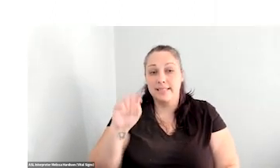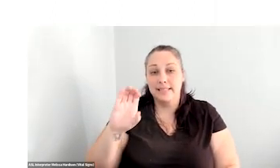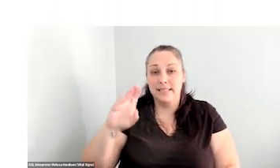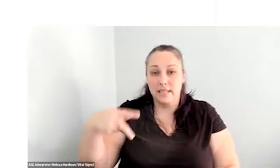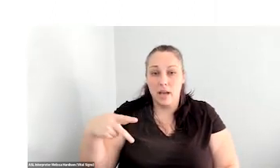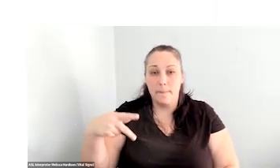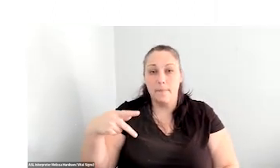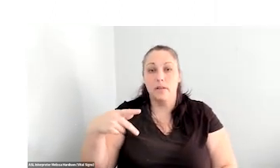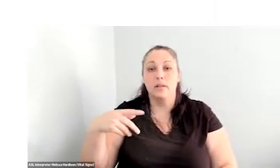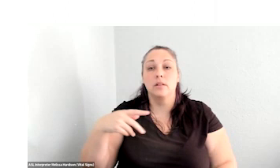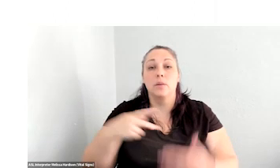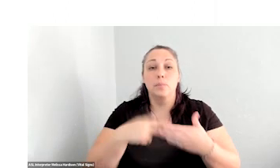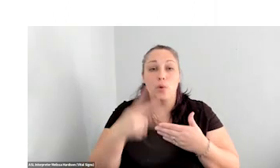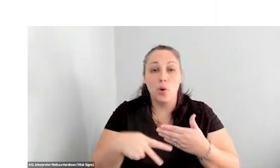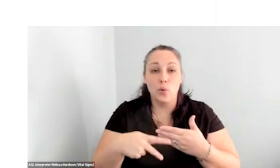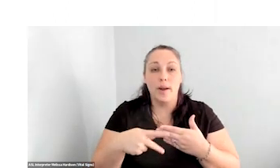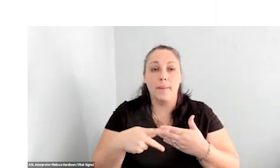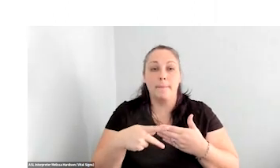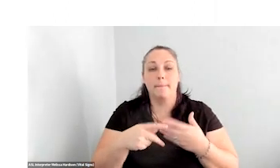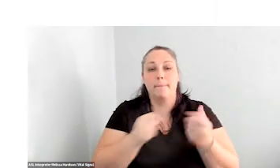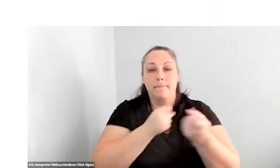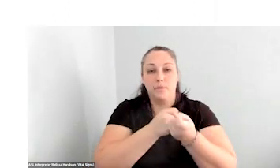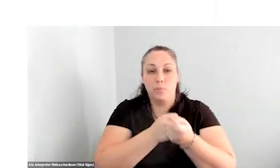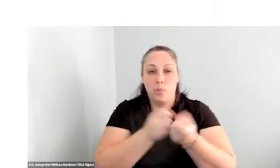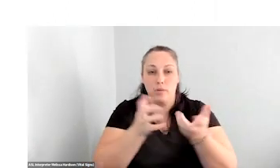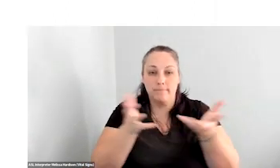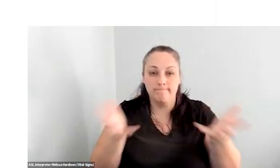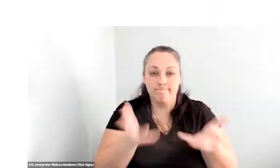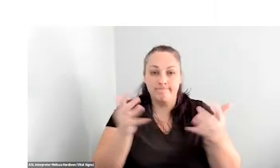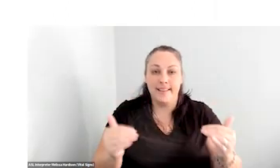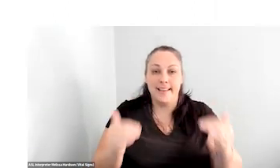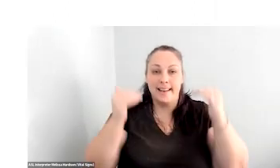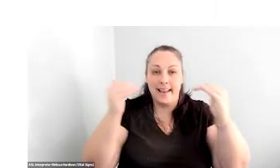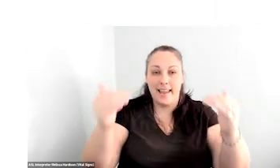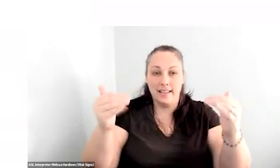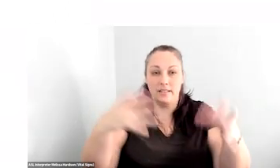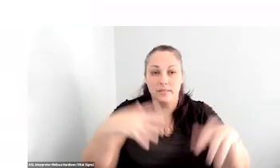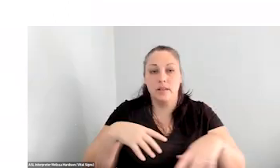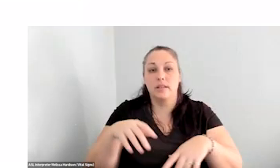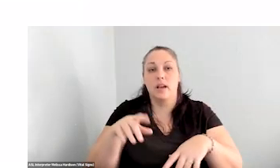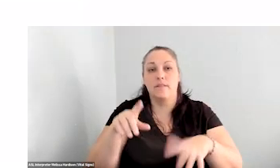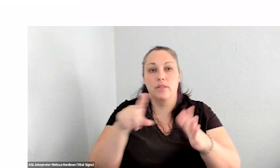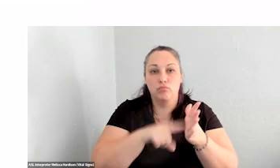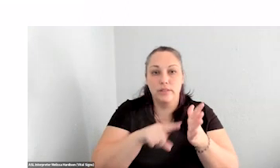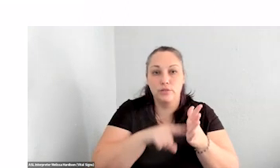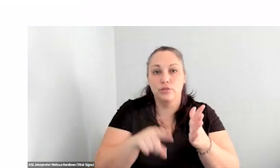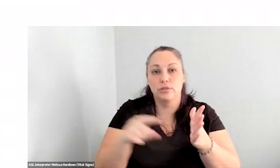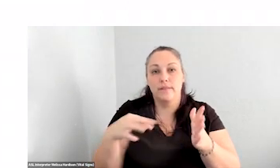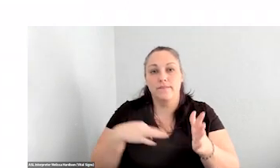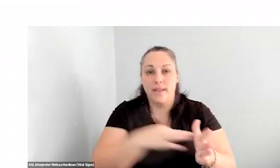It also supports the enhancement of departments of programs, research grants for faculty, and capacity-building at those institutions.